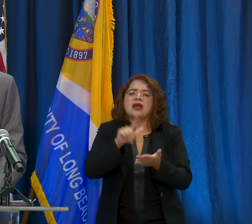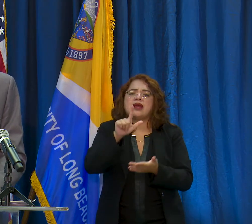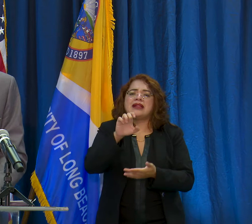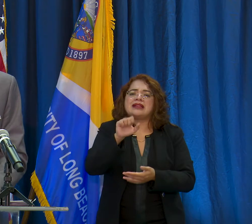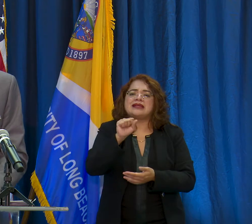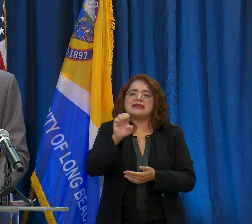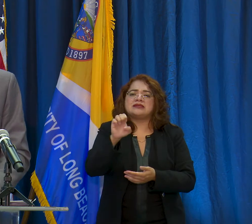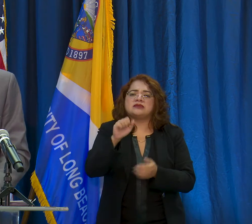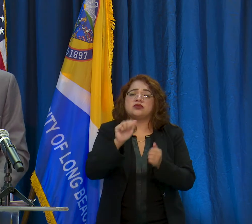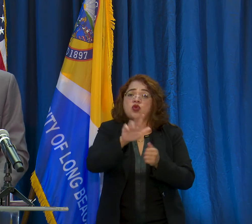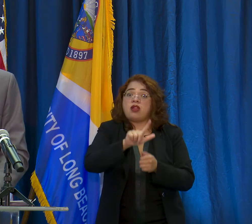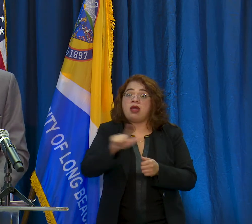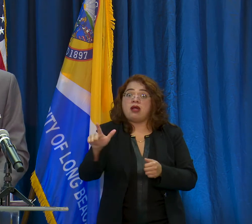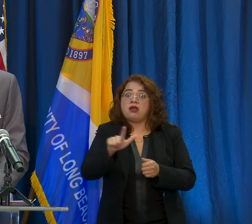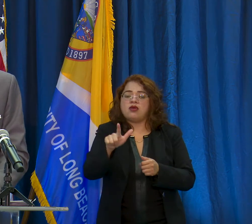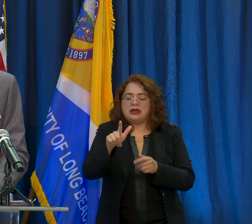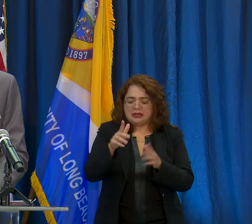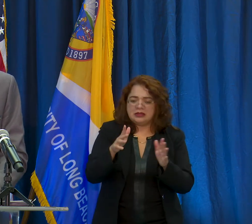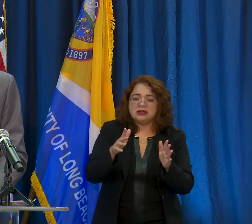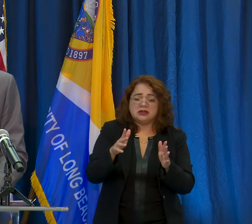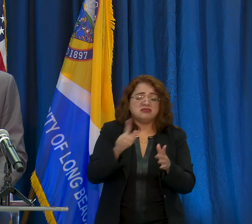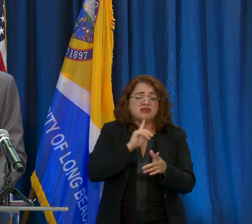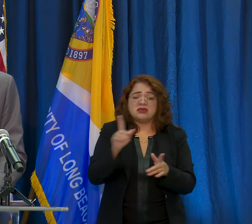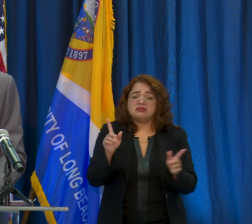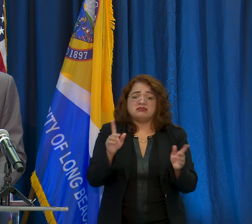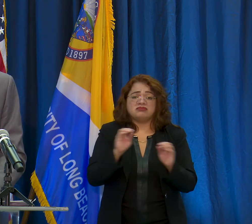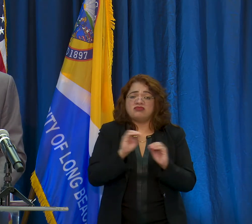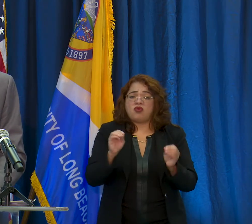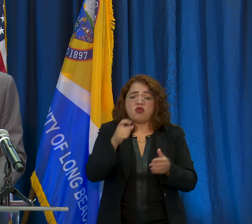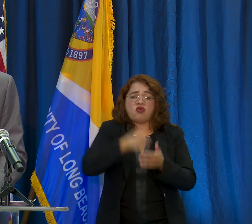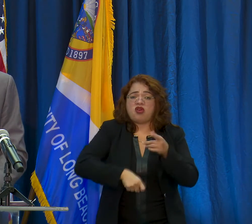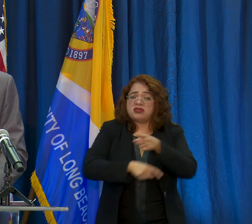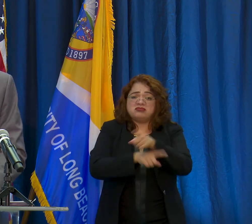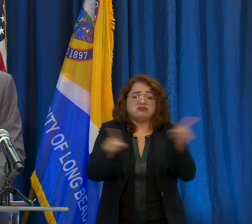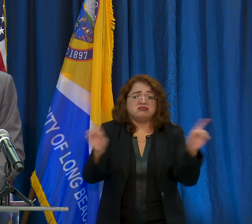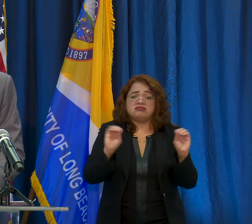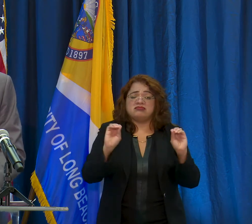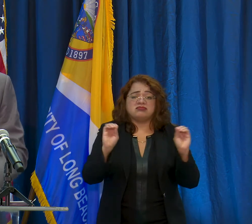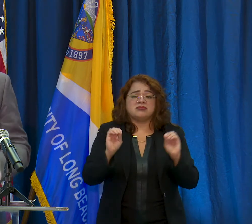All of this is free of charge through the Small Business Development Center.